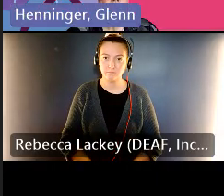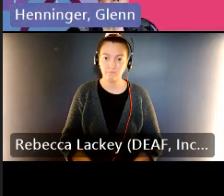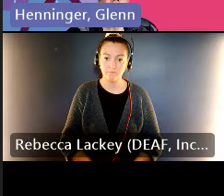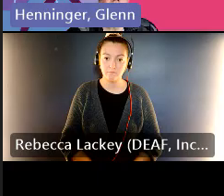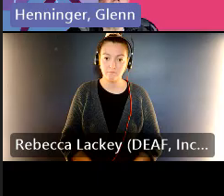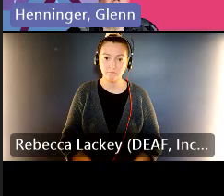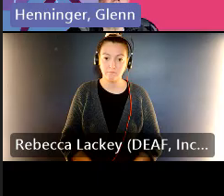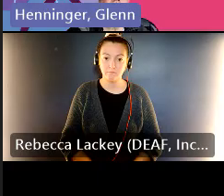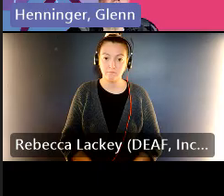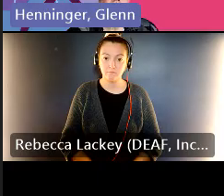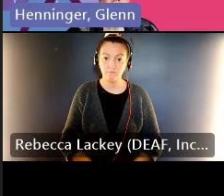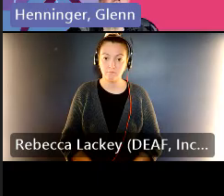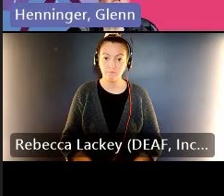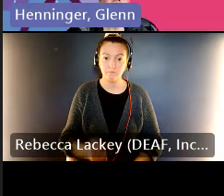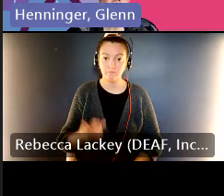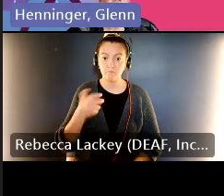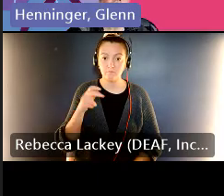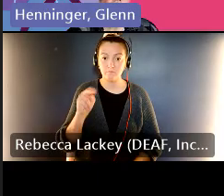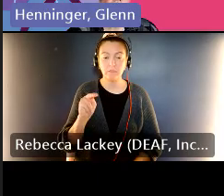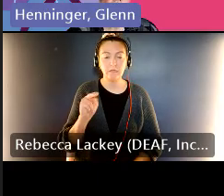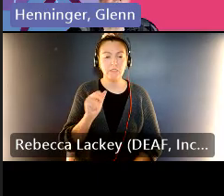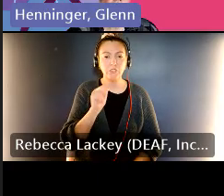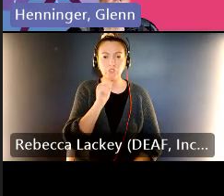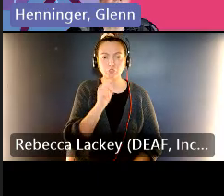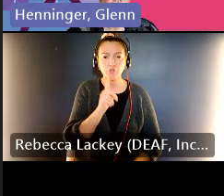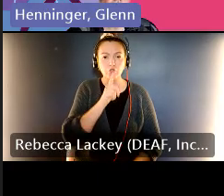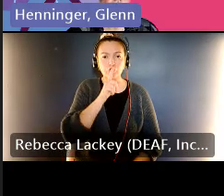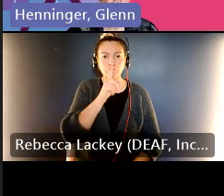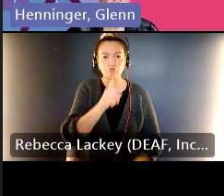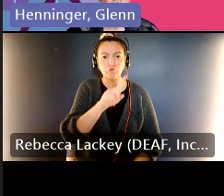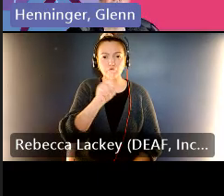I'm not sure what that question is.